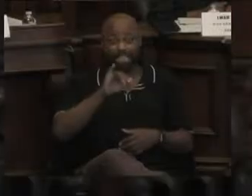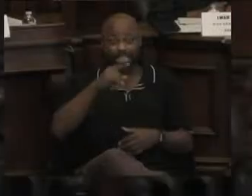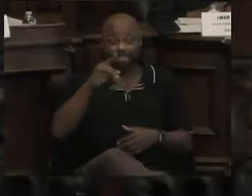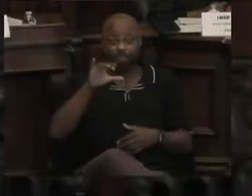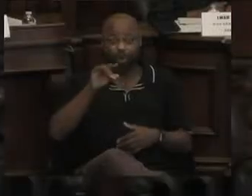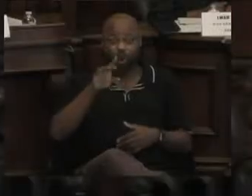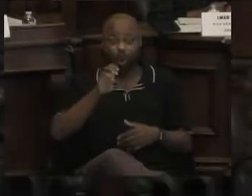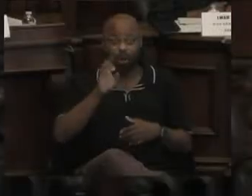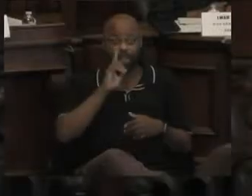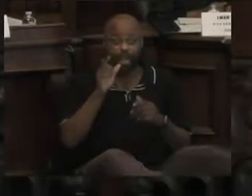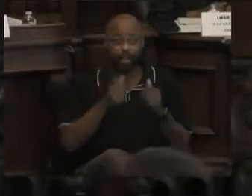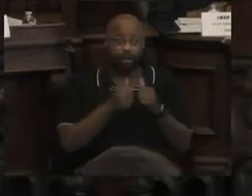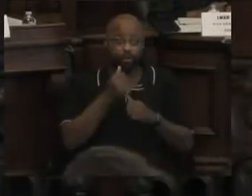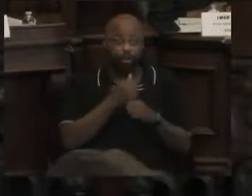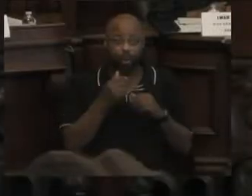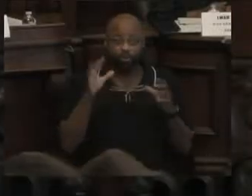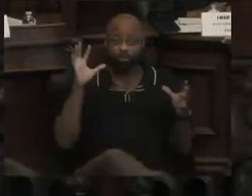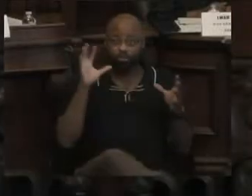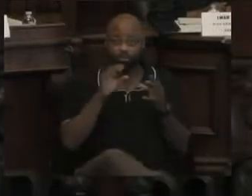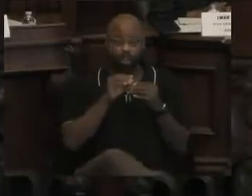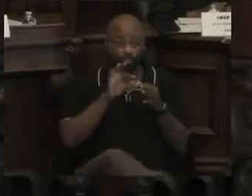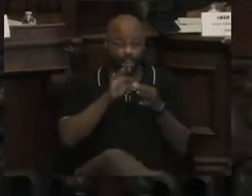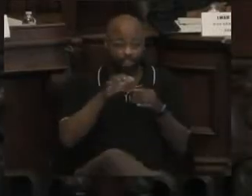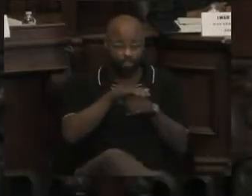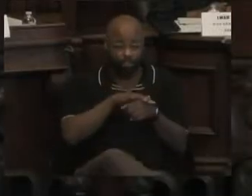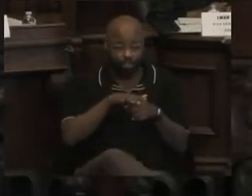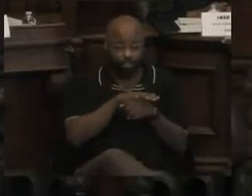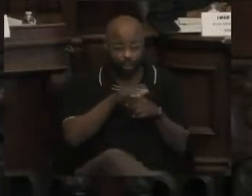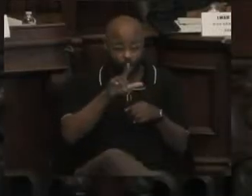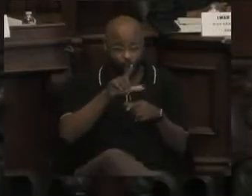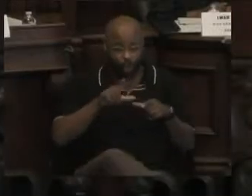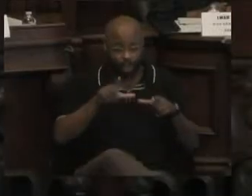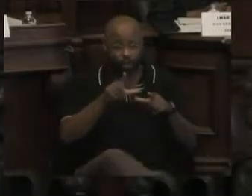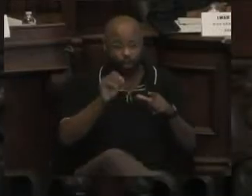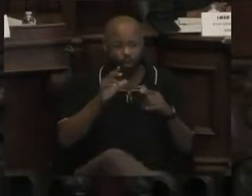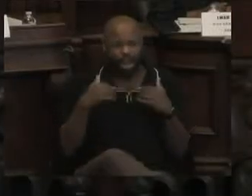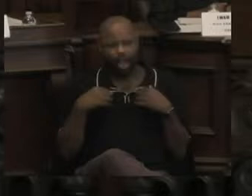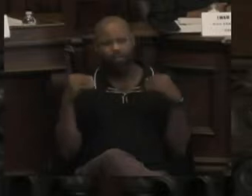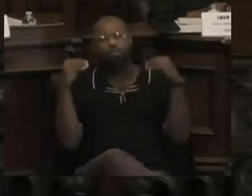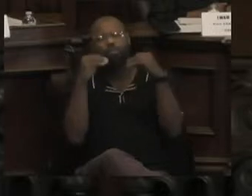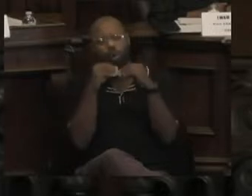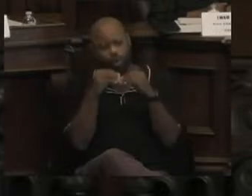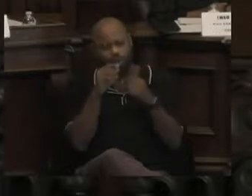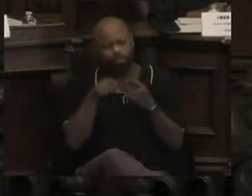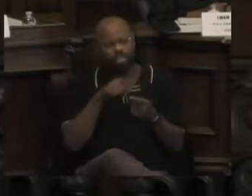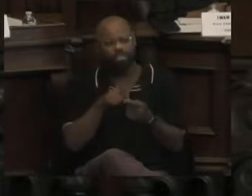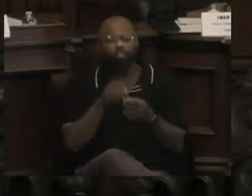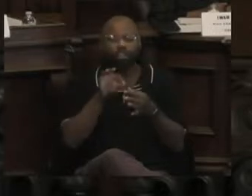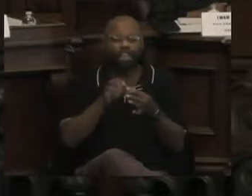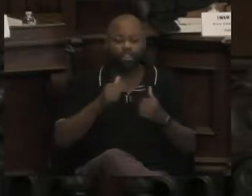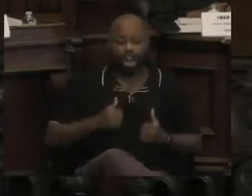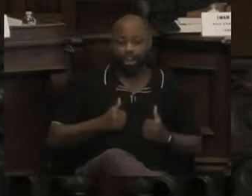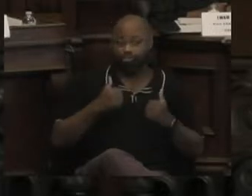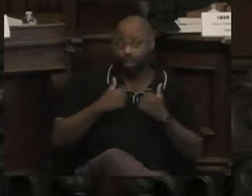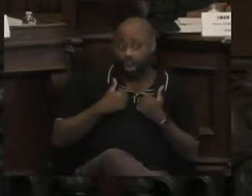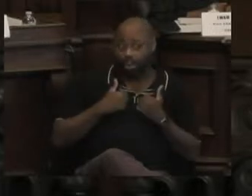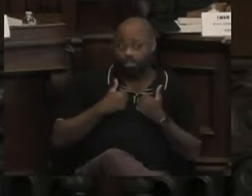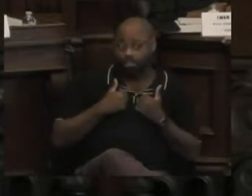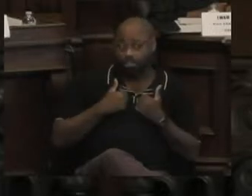question related to that. So the data regarding zip code is that the most granular level of data we have regarding